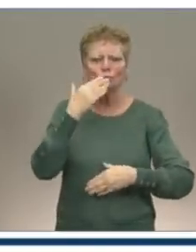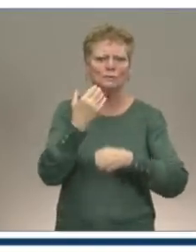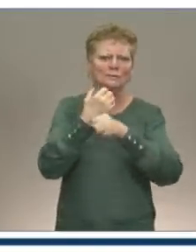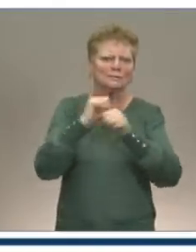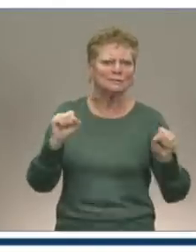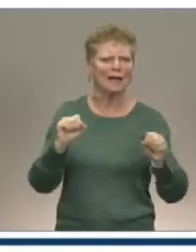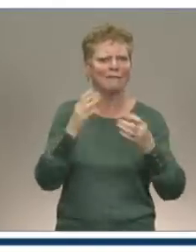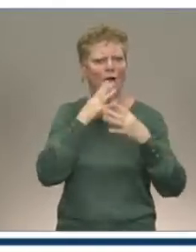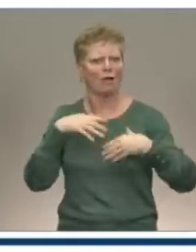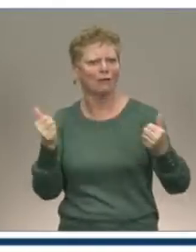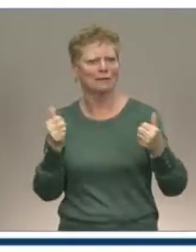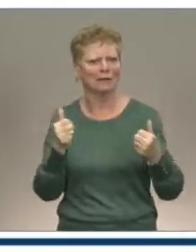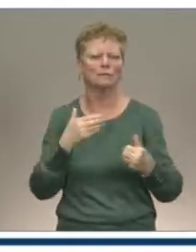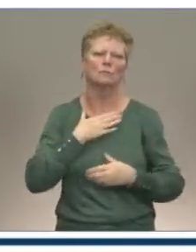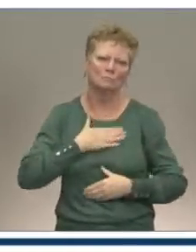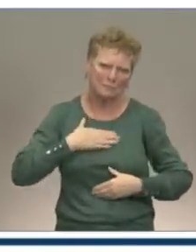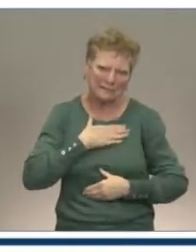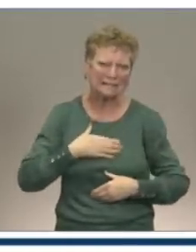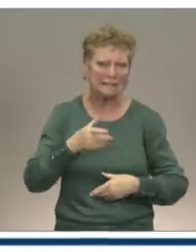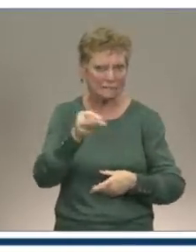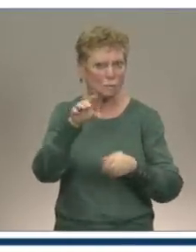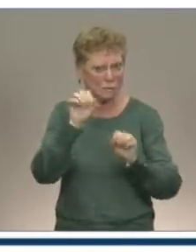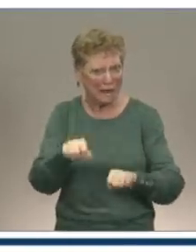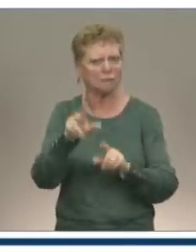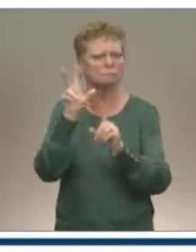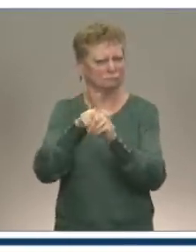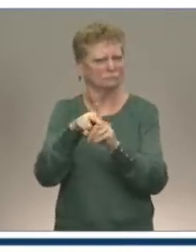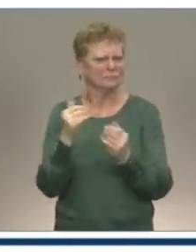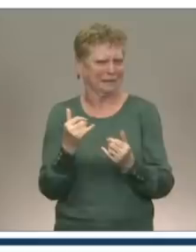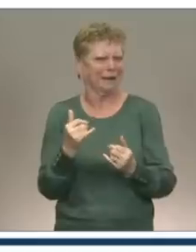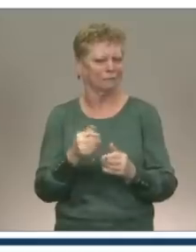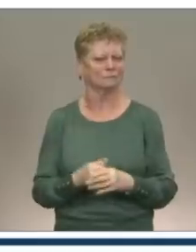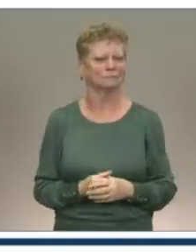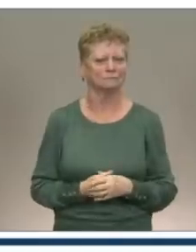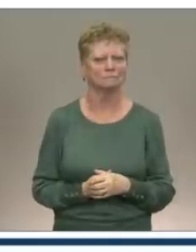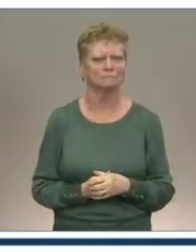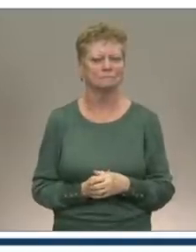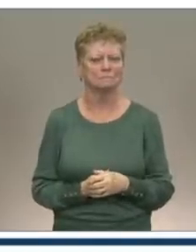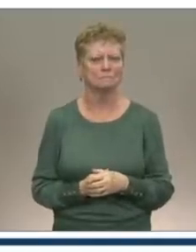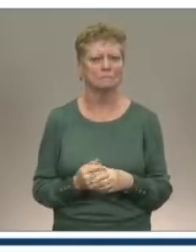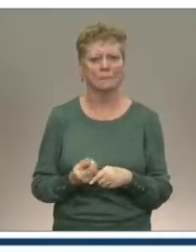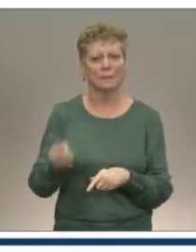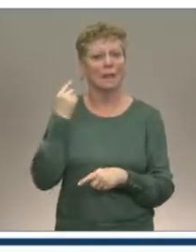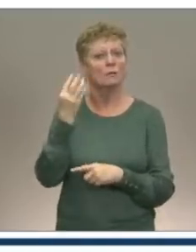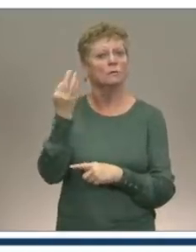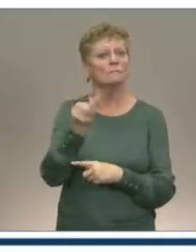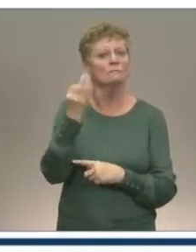book an appointment now if you're eligible last friday the national advisory committee and